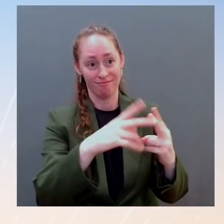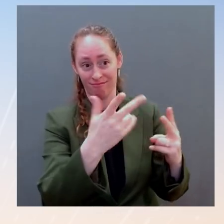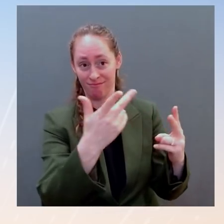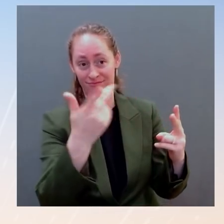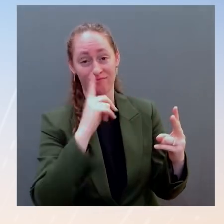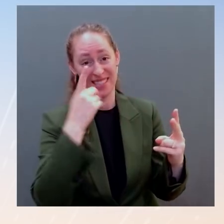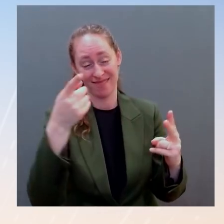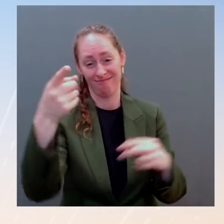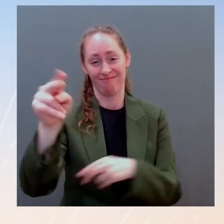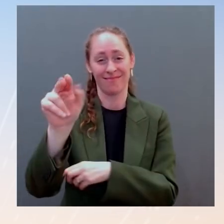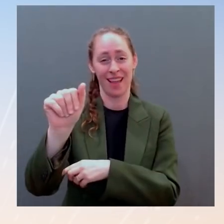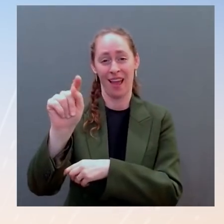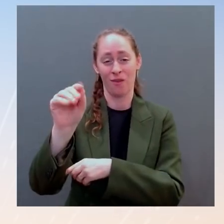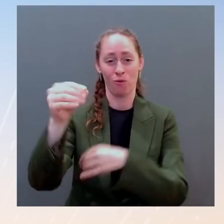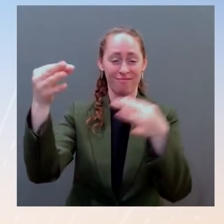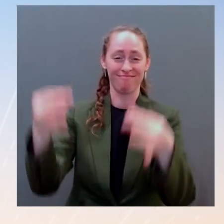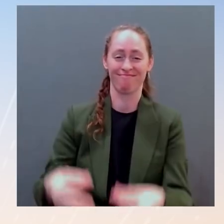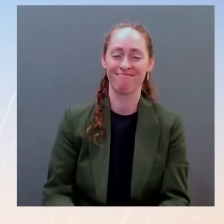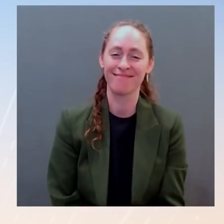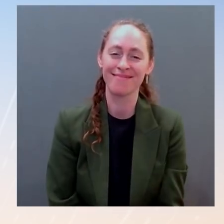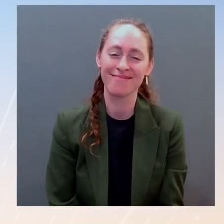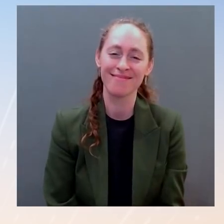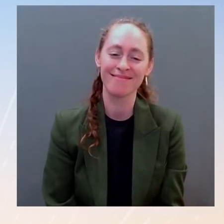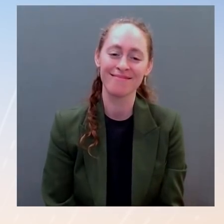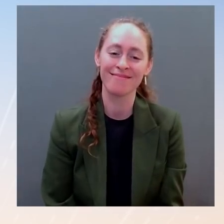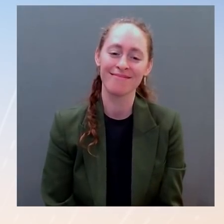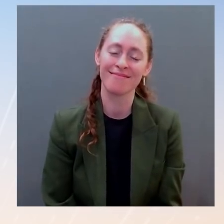We learned more about Friday's shooter today from D.C.